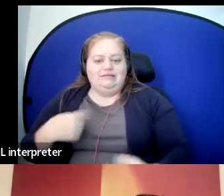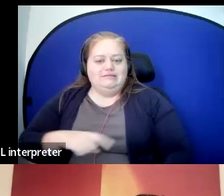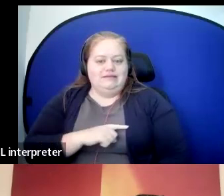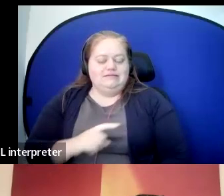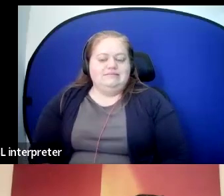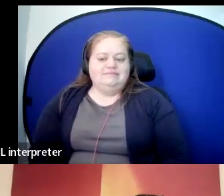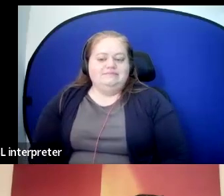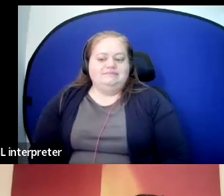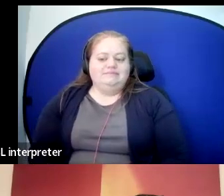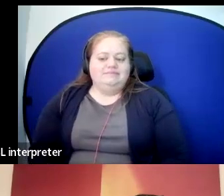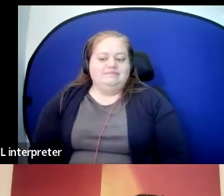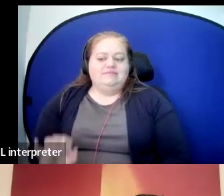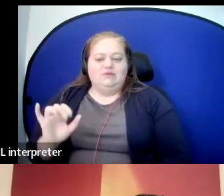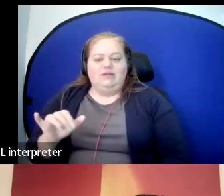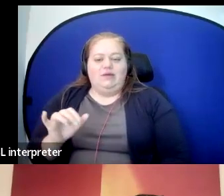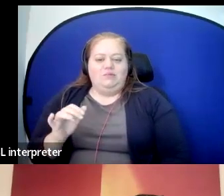So that would be my answer to this question.